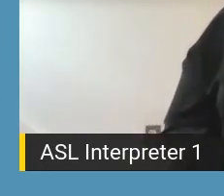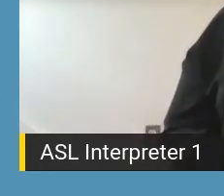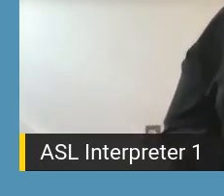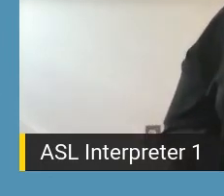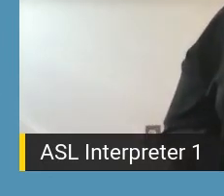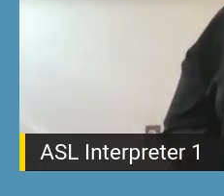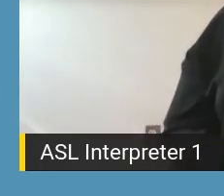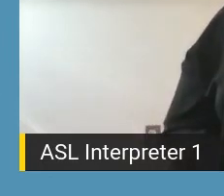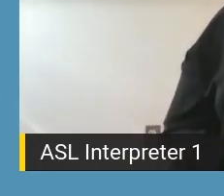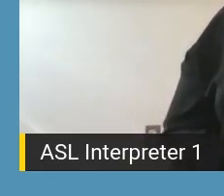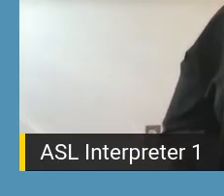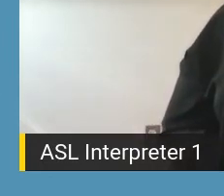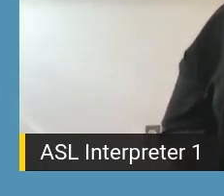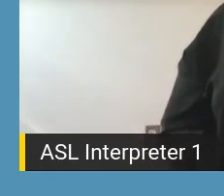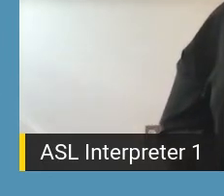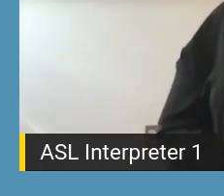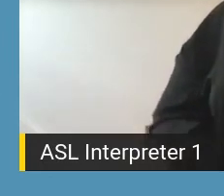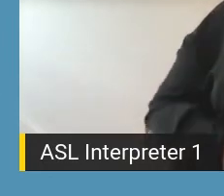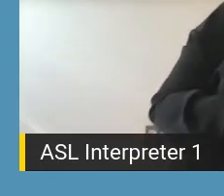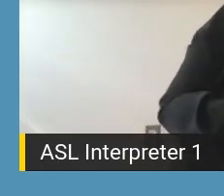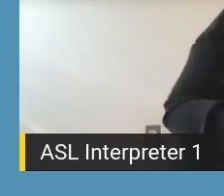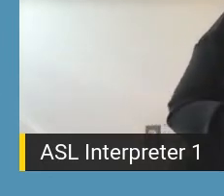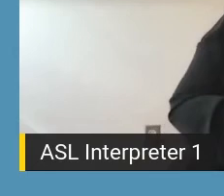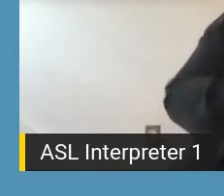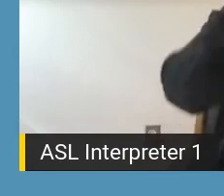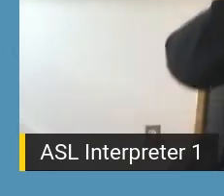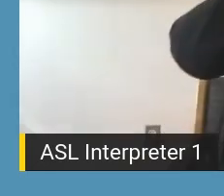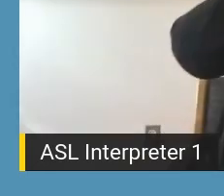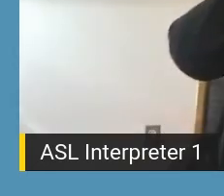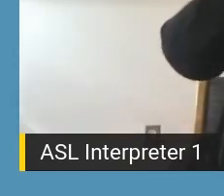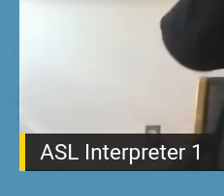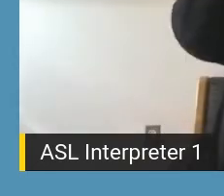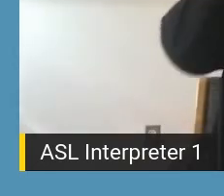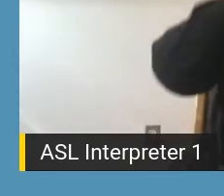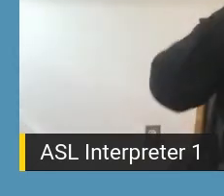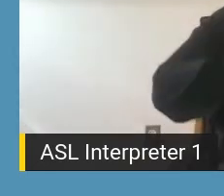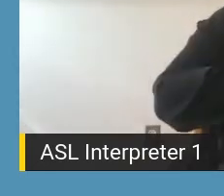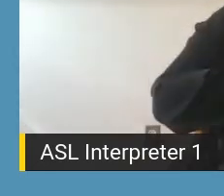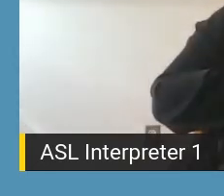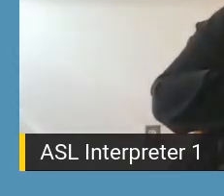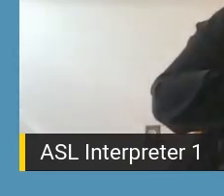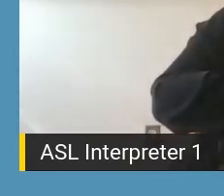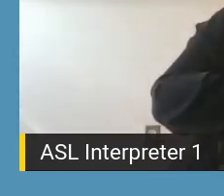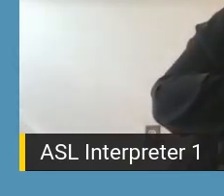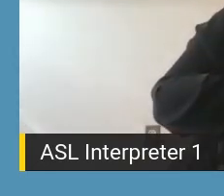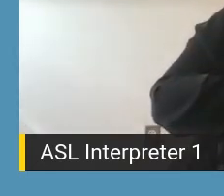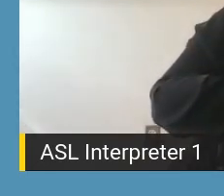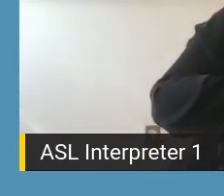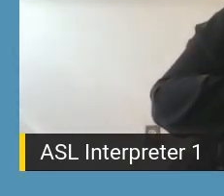drop them down to a second track so that I can then edit that on separately and if for